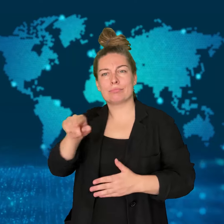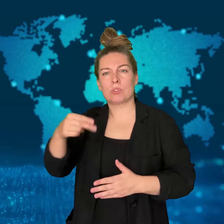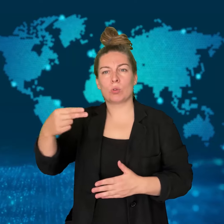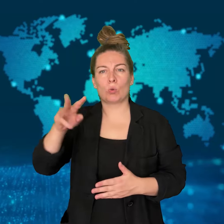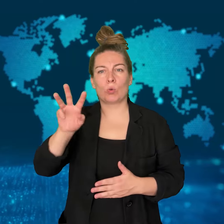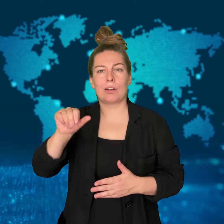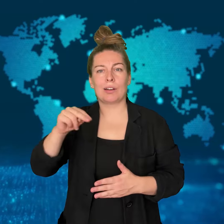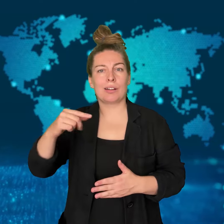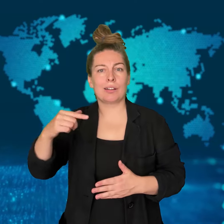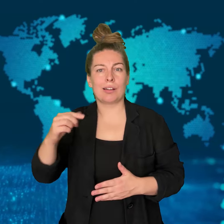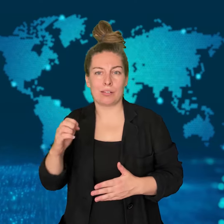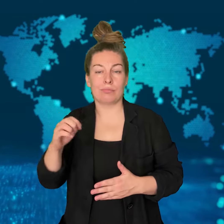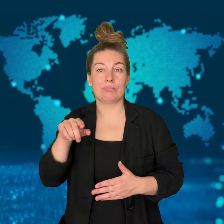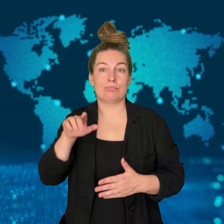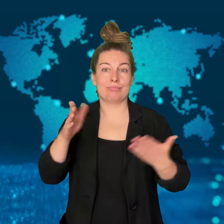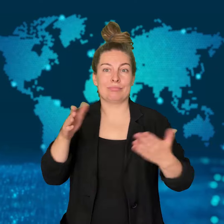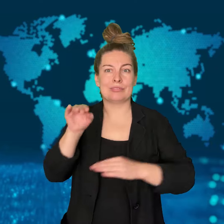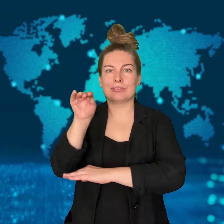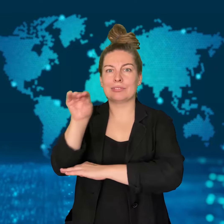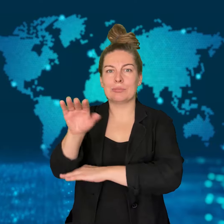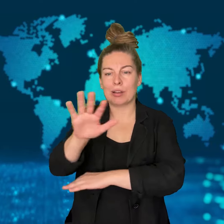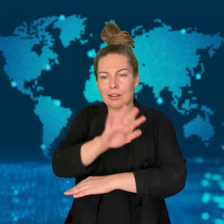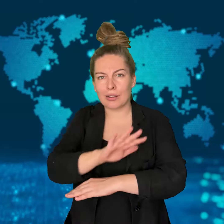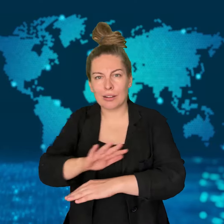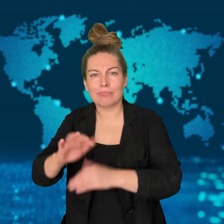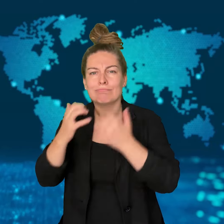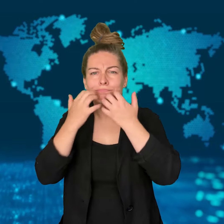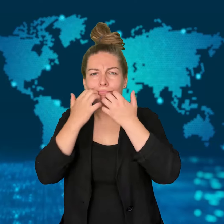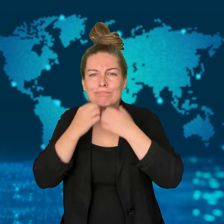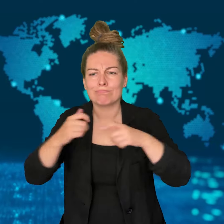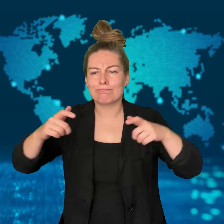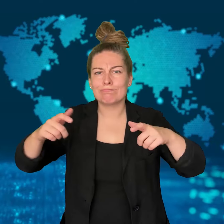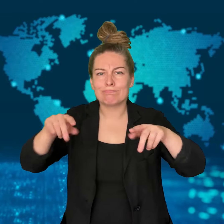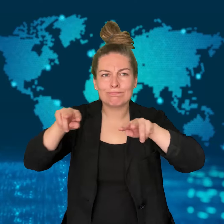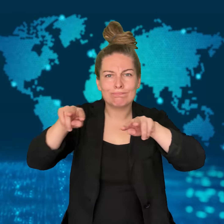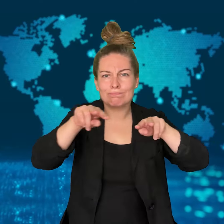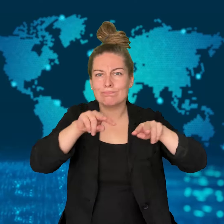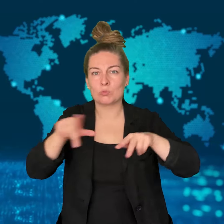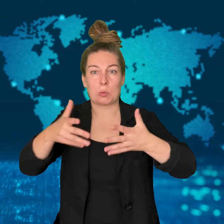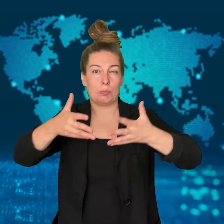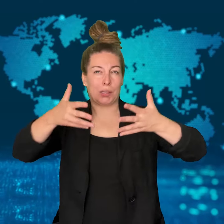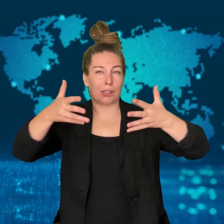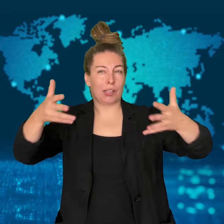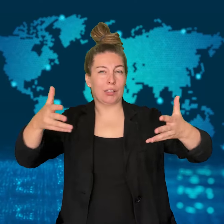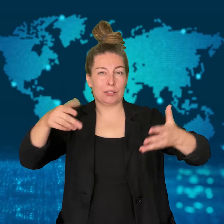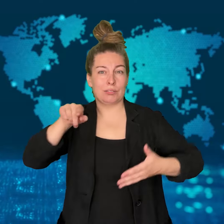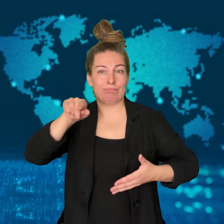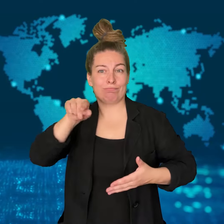which is home to Zimbabwe's largest natural reserve.